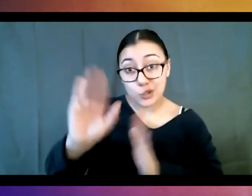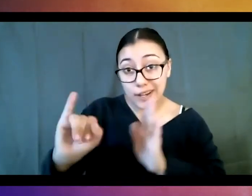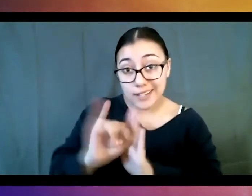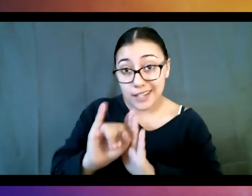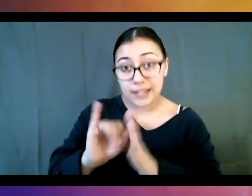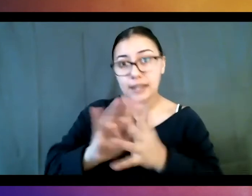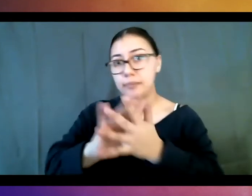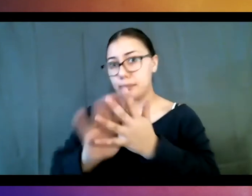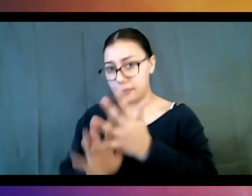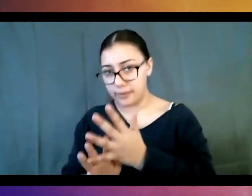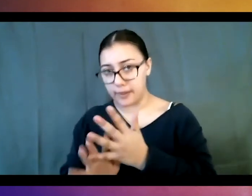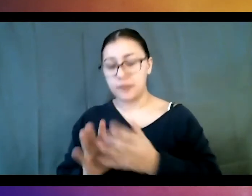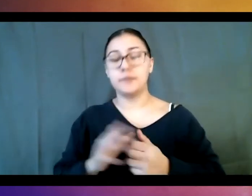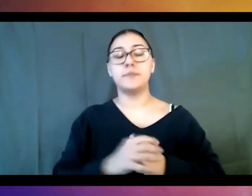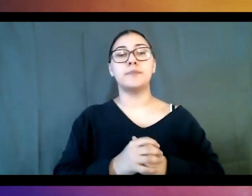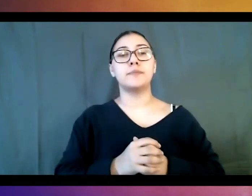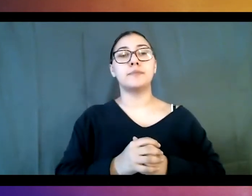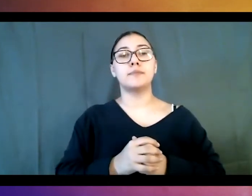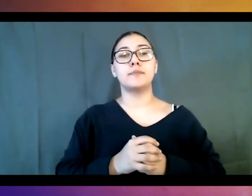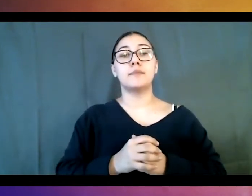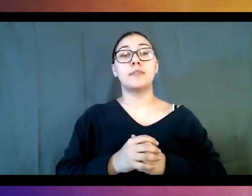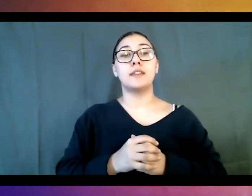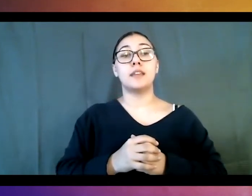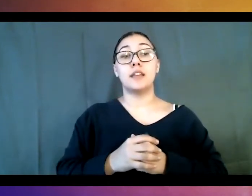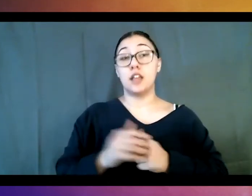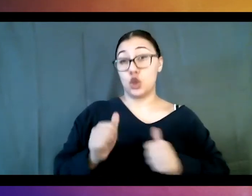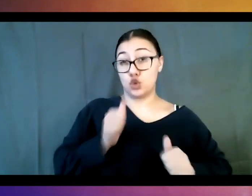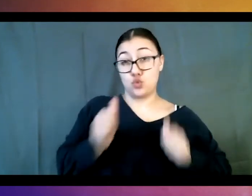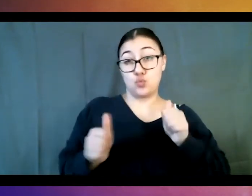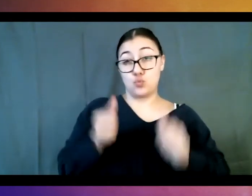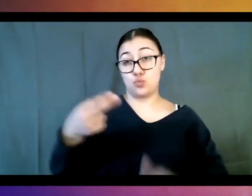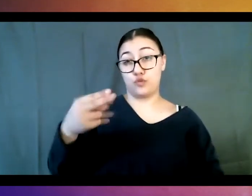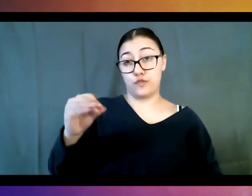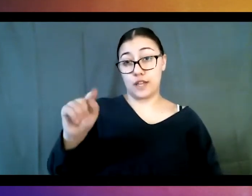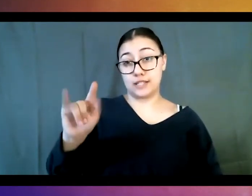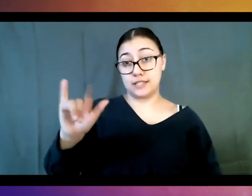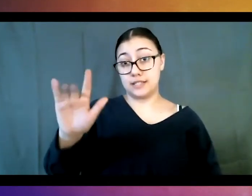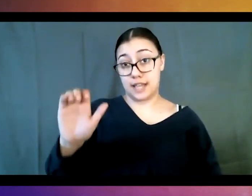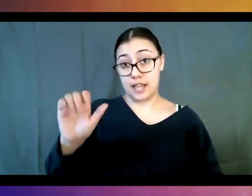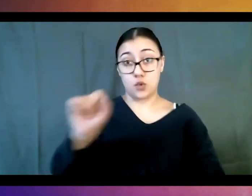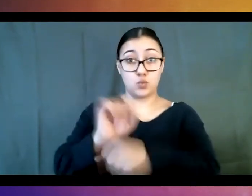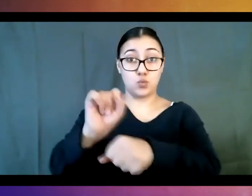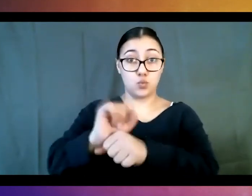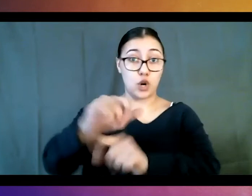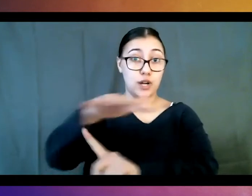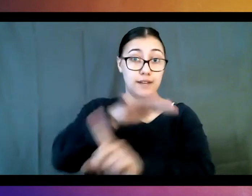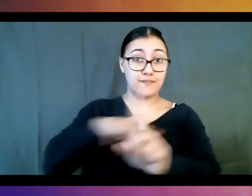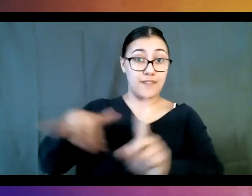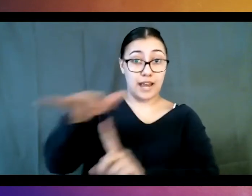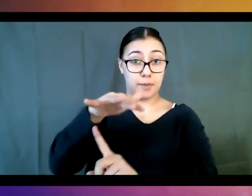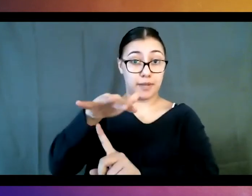Hostile work environment, examples of which are: derogatory comments made about someone's